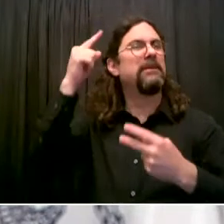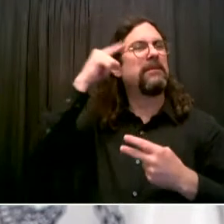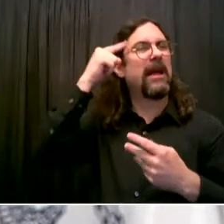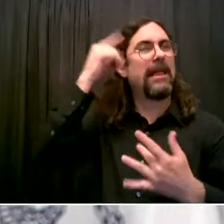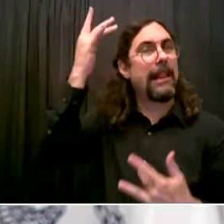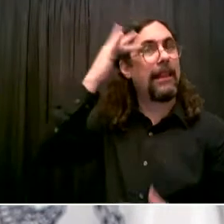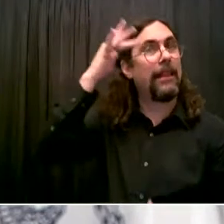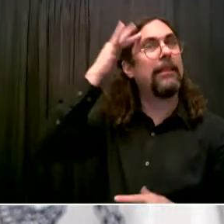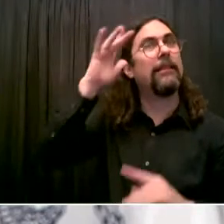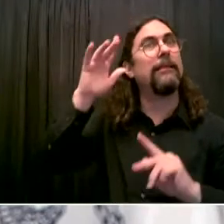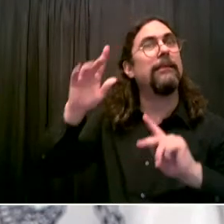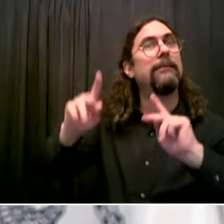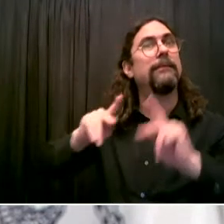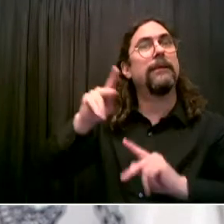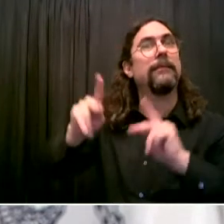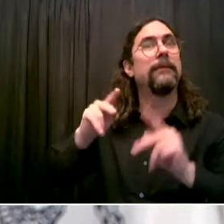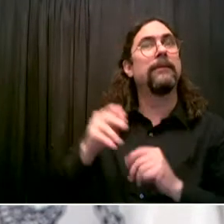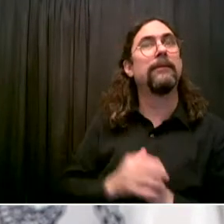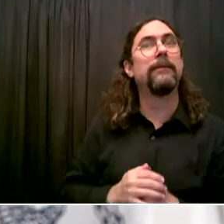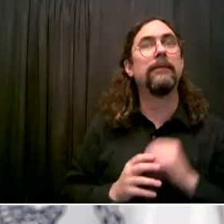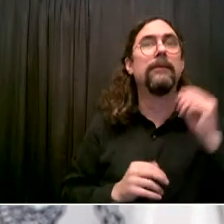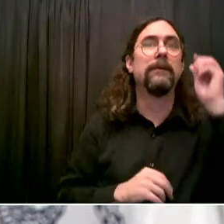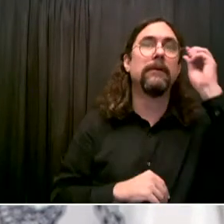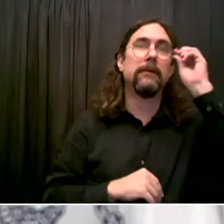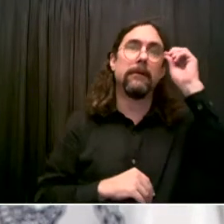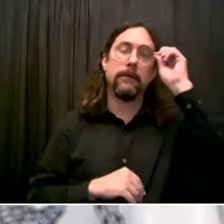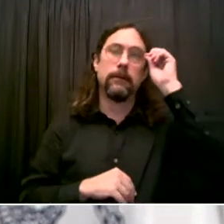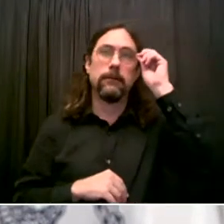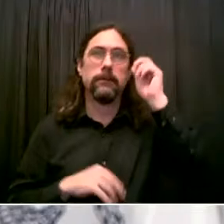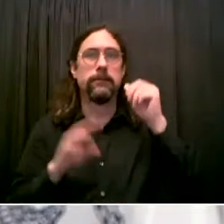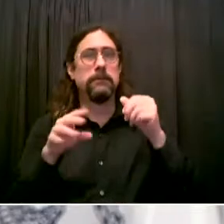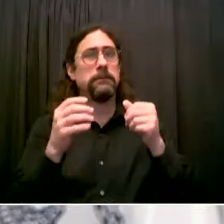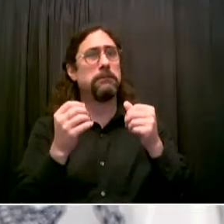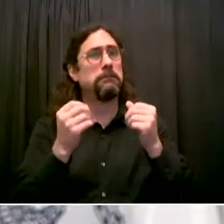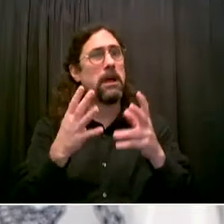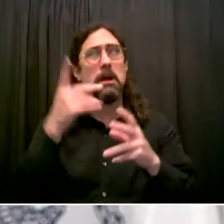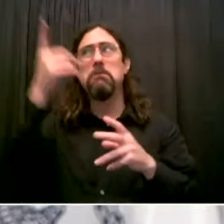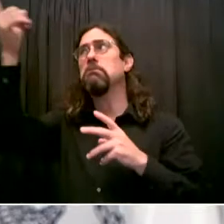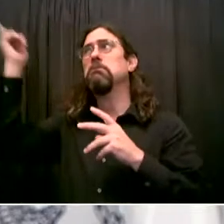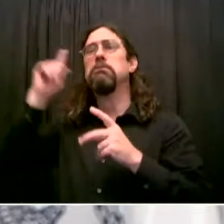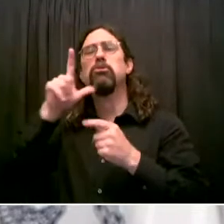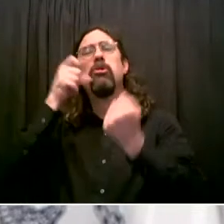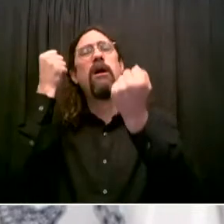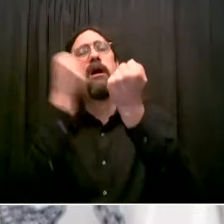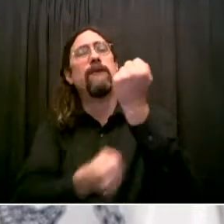THE CITY'S PLANS AND ADDRESSING THOSE ISSUES. YOU HAVE BEEN TALKING ABOUT